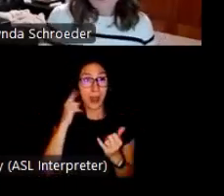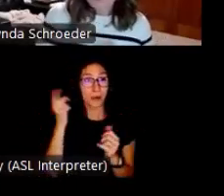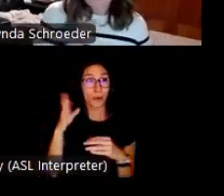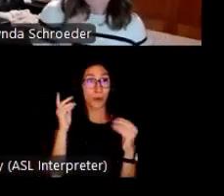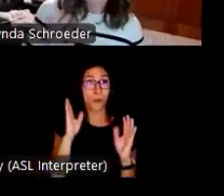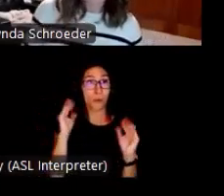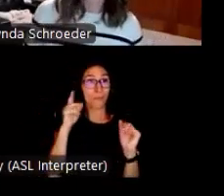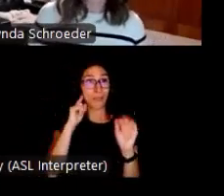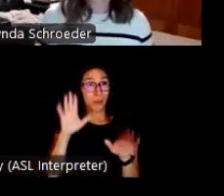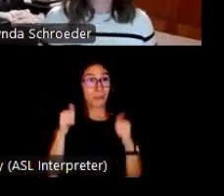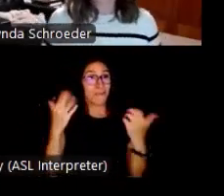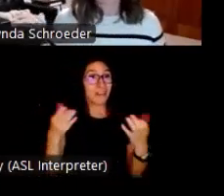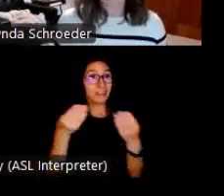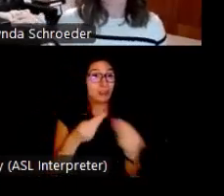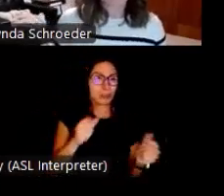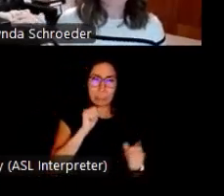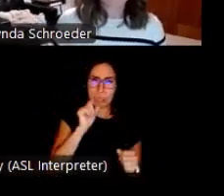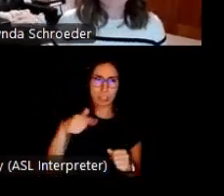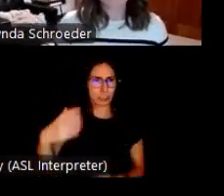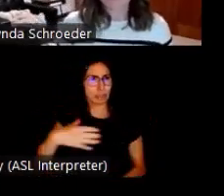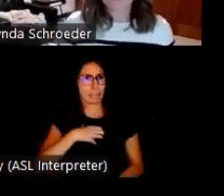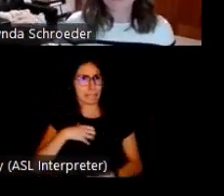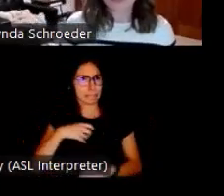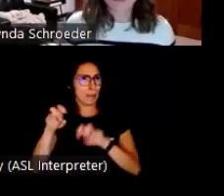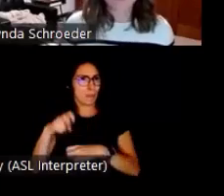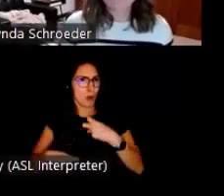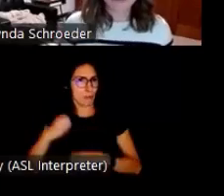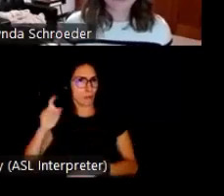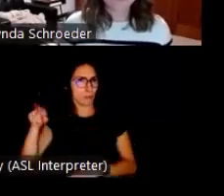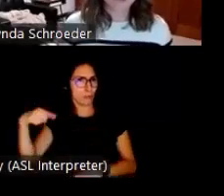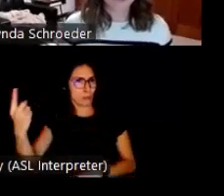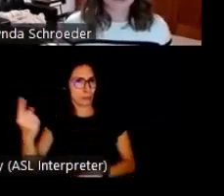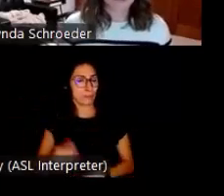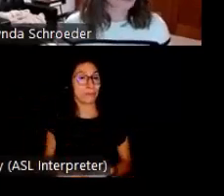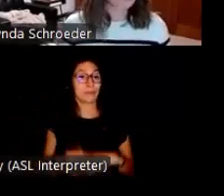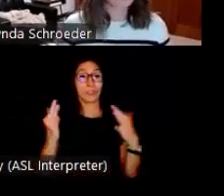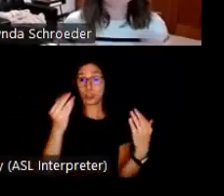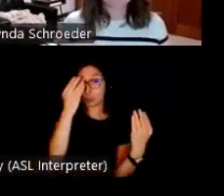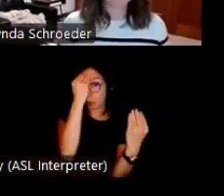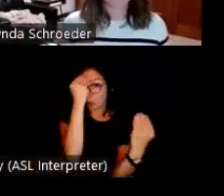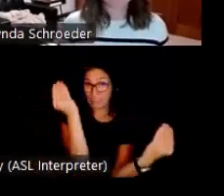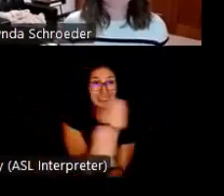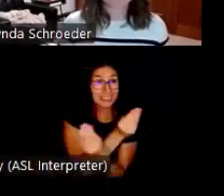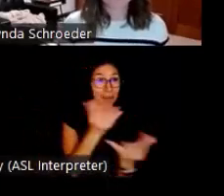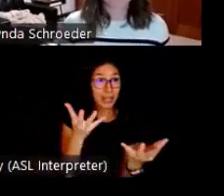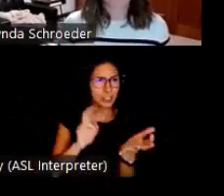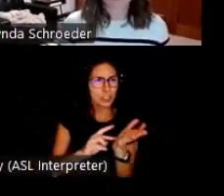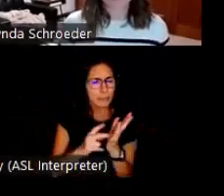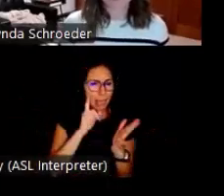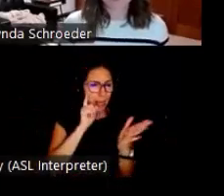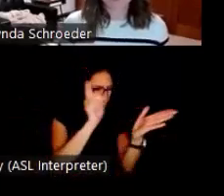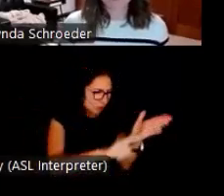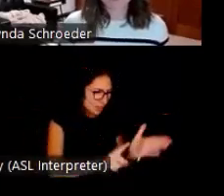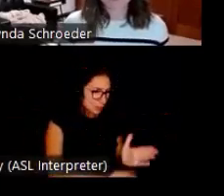So effective dissemination, it's simply about getting the findings of your research to the people who can make use of them.